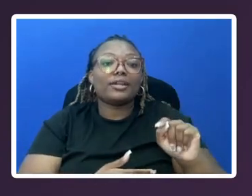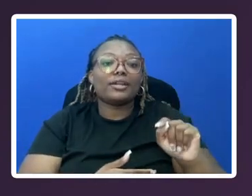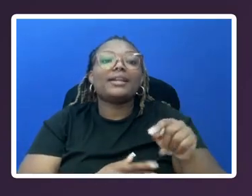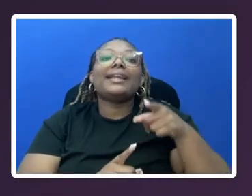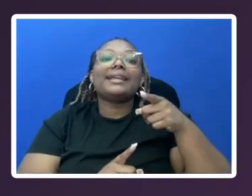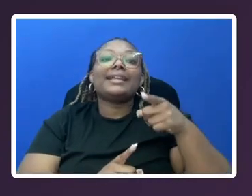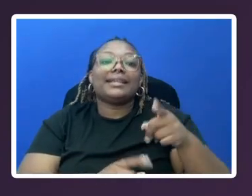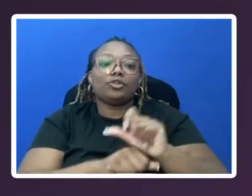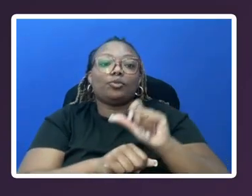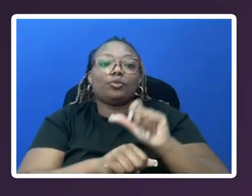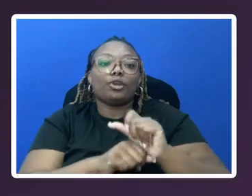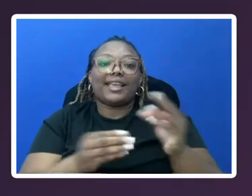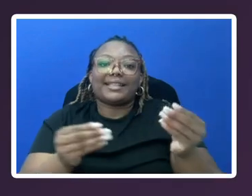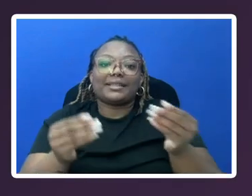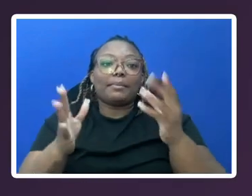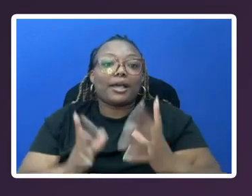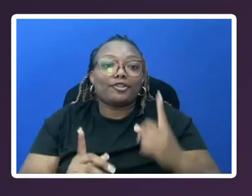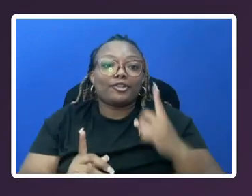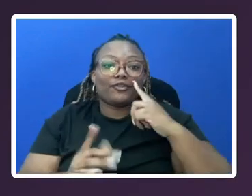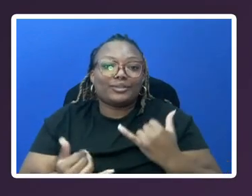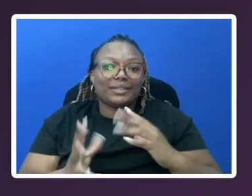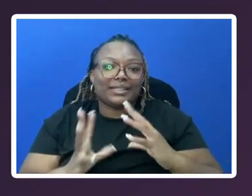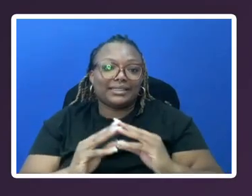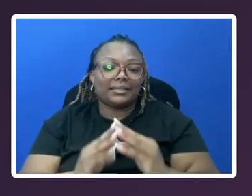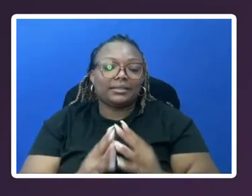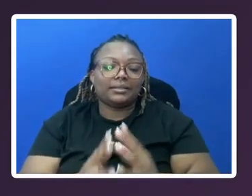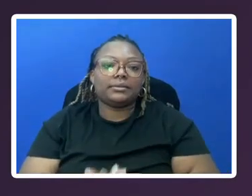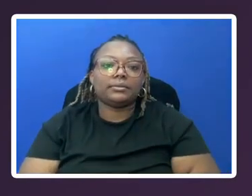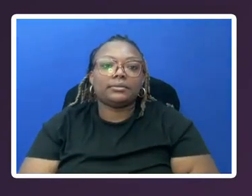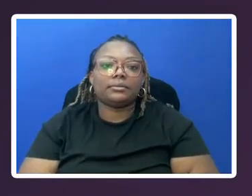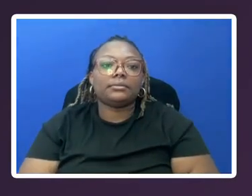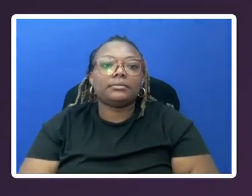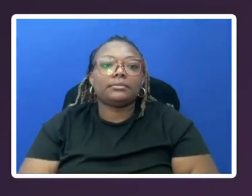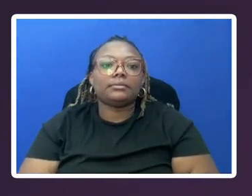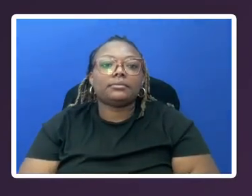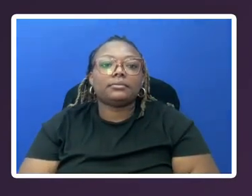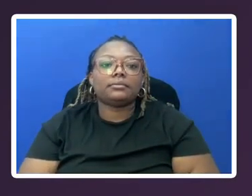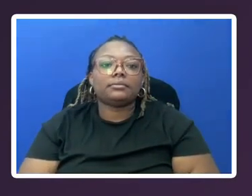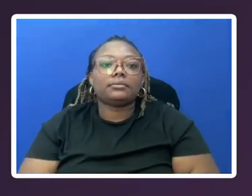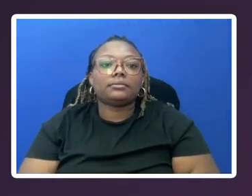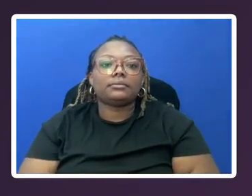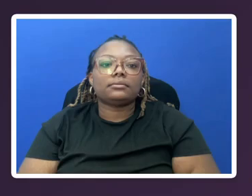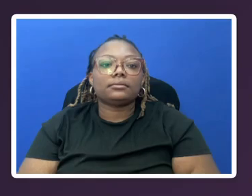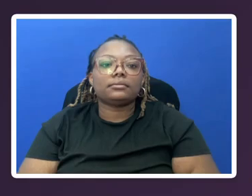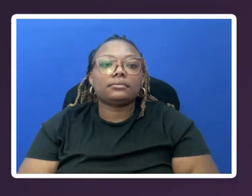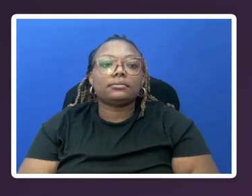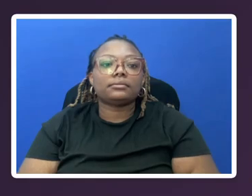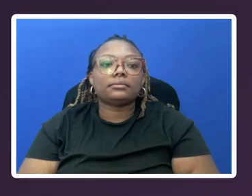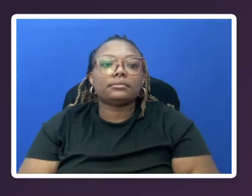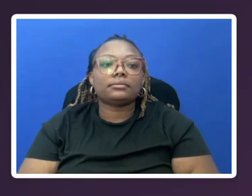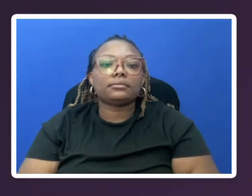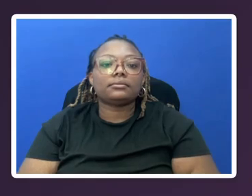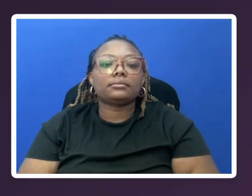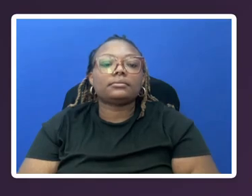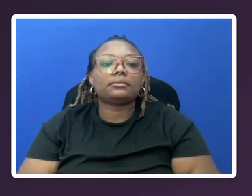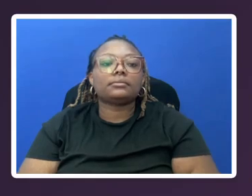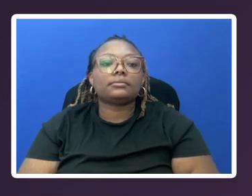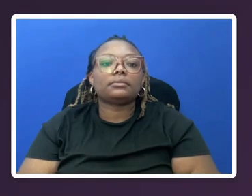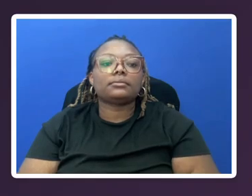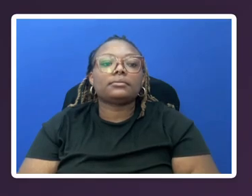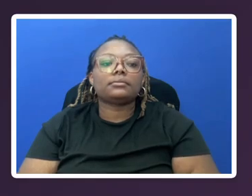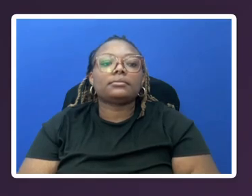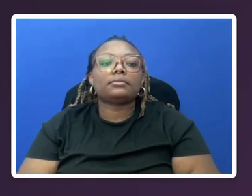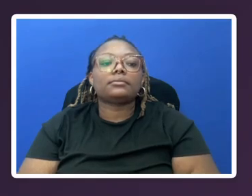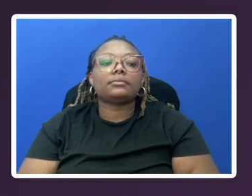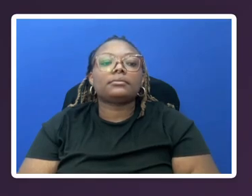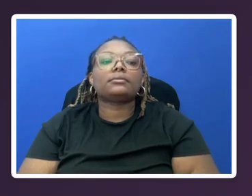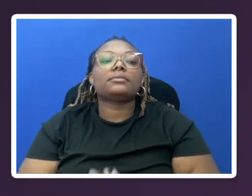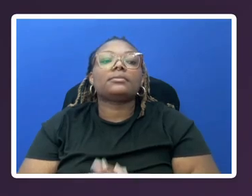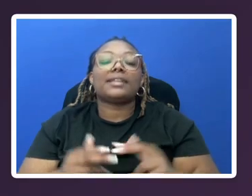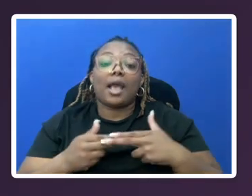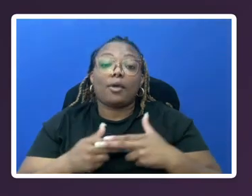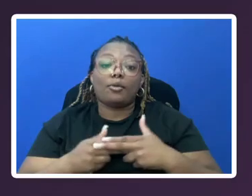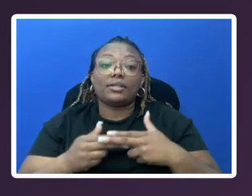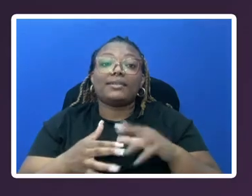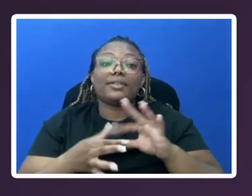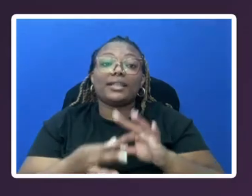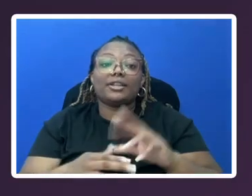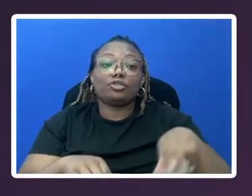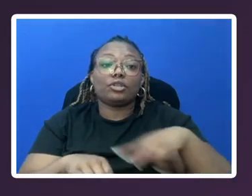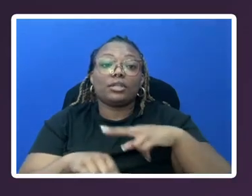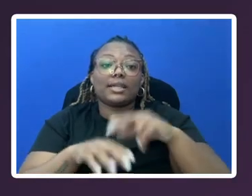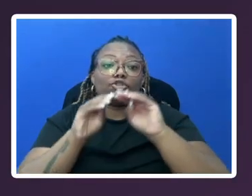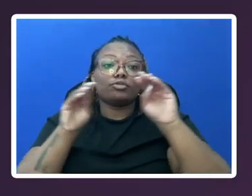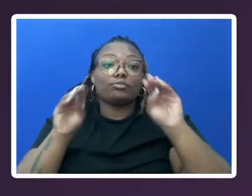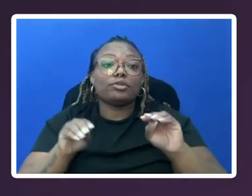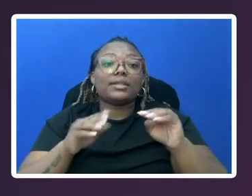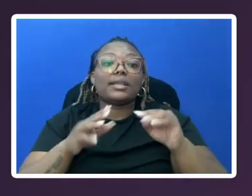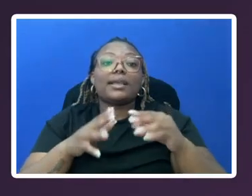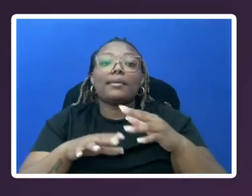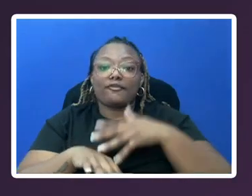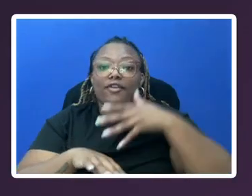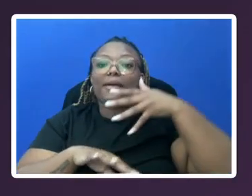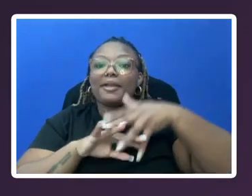for today's session. Okay. So, let's go to our slide on the National Museum of American Indian.